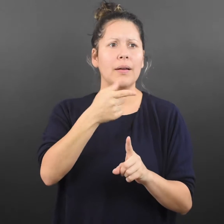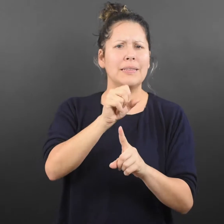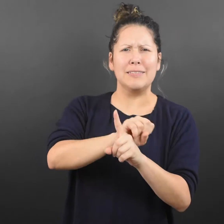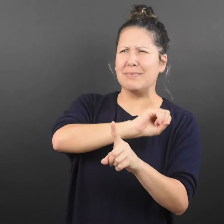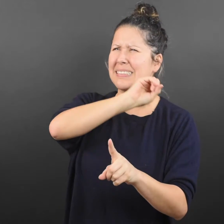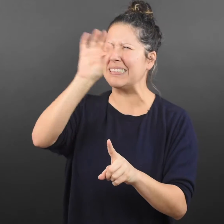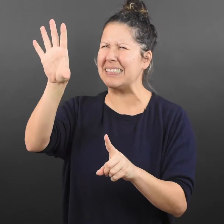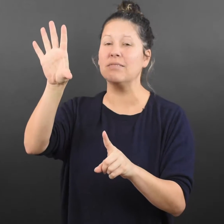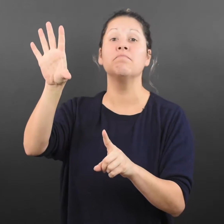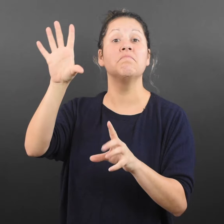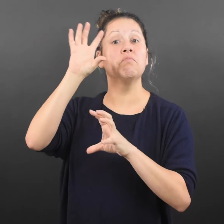additional support.